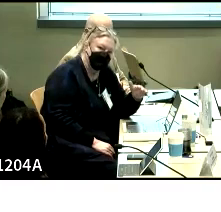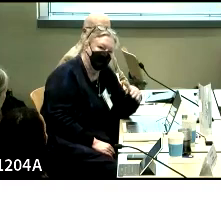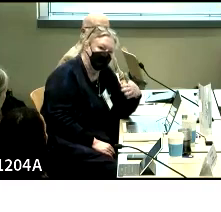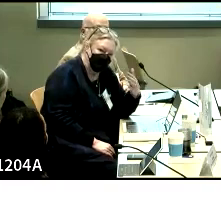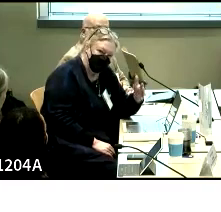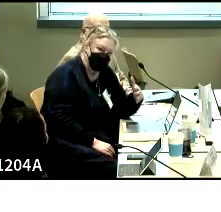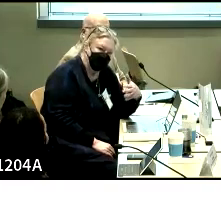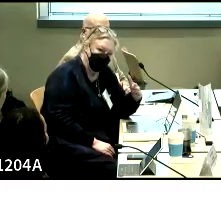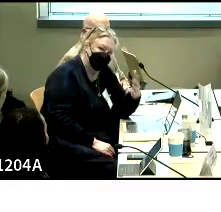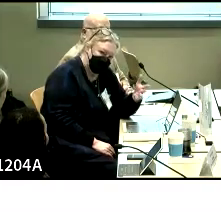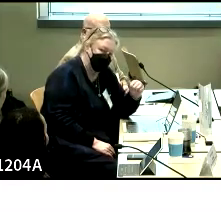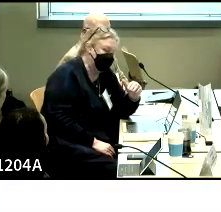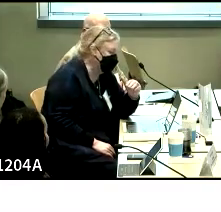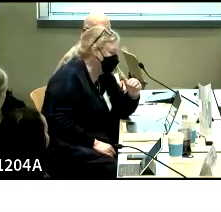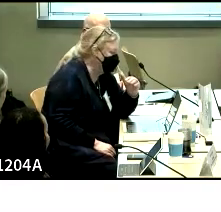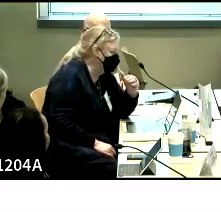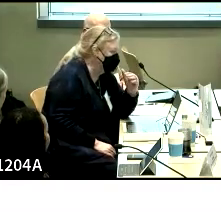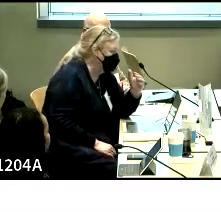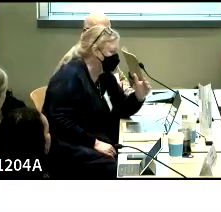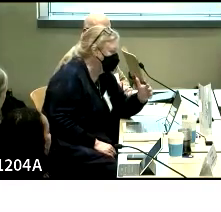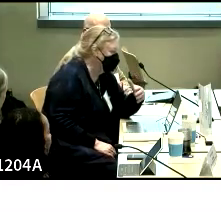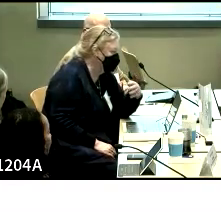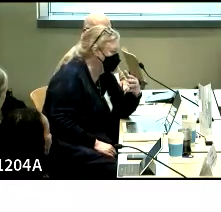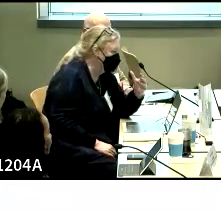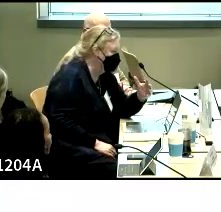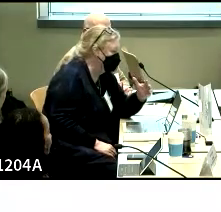And we've been doing a -- we, at APHL, have been doing a lot of work in,